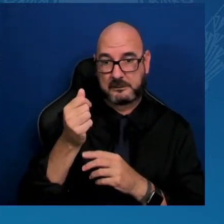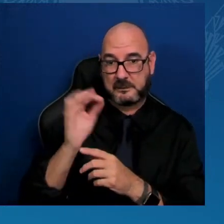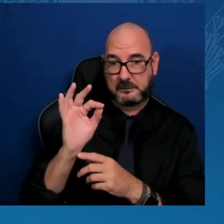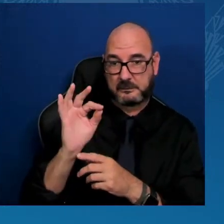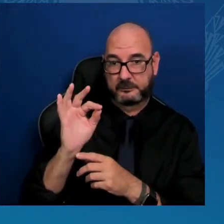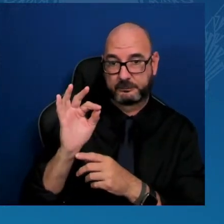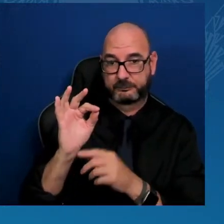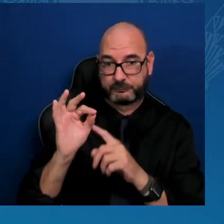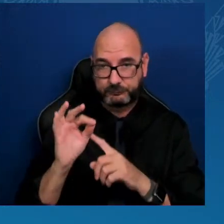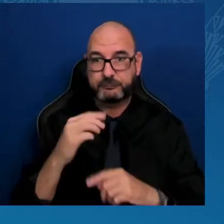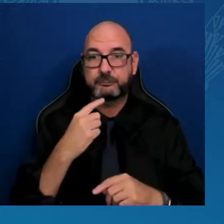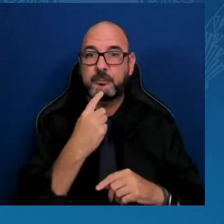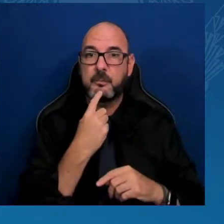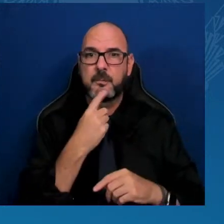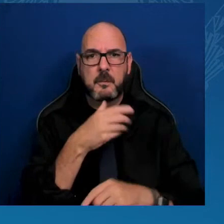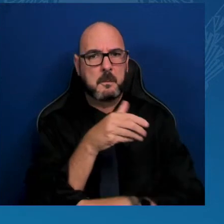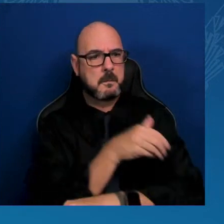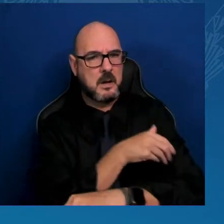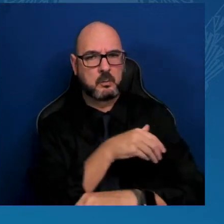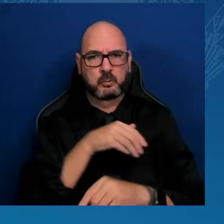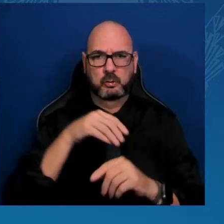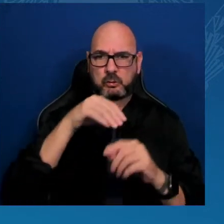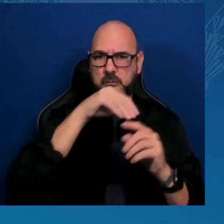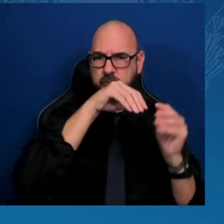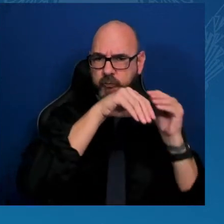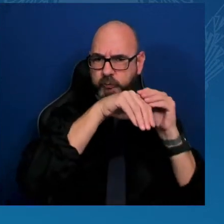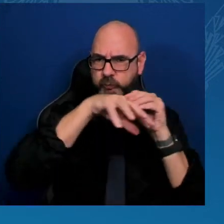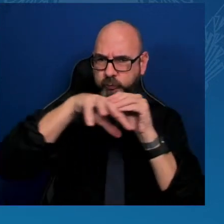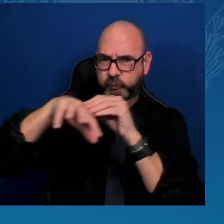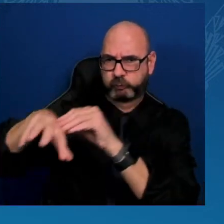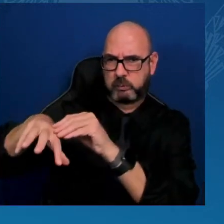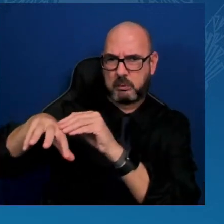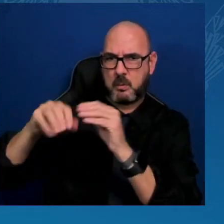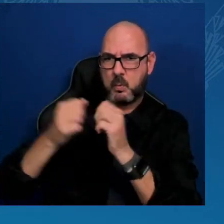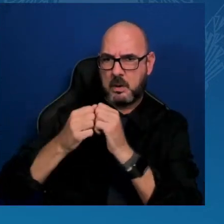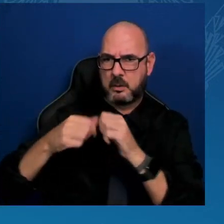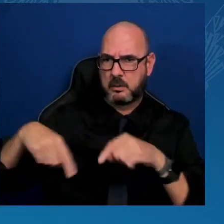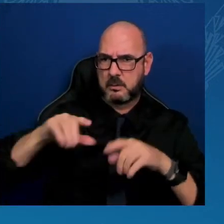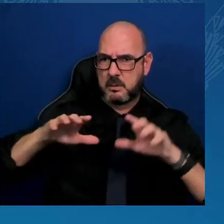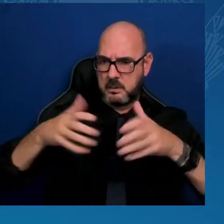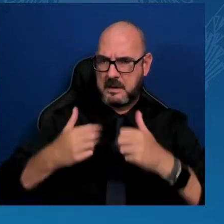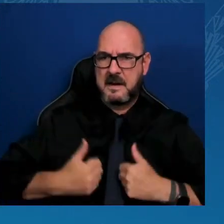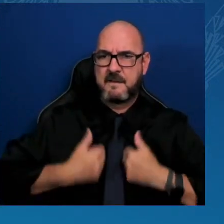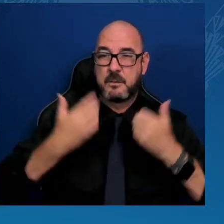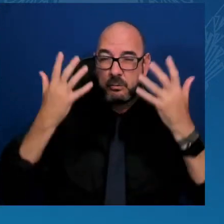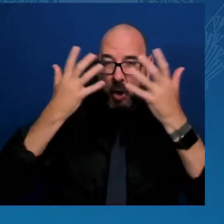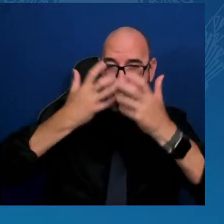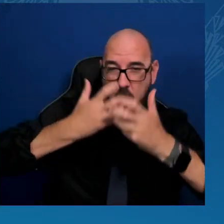on those living in darkness, to guide our feet in the path of peace.